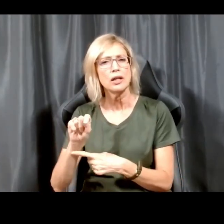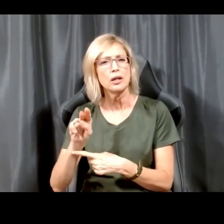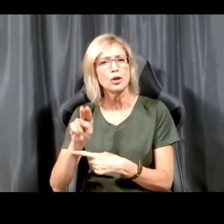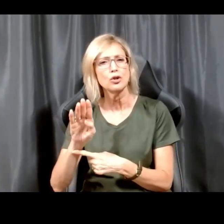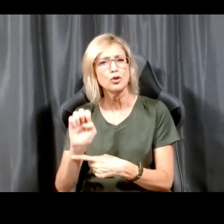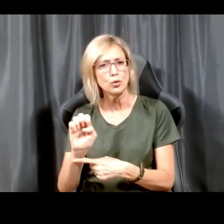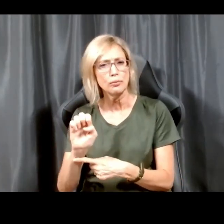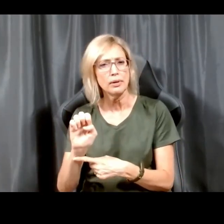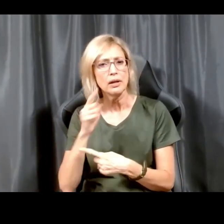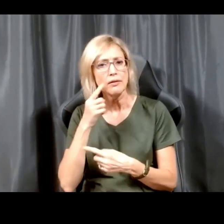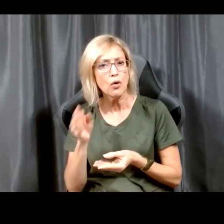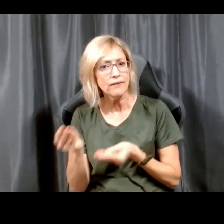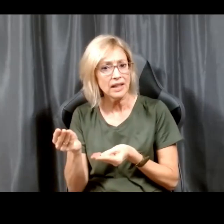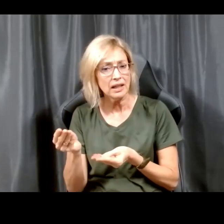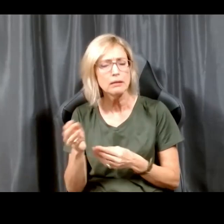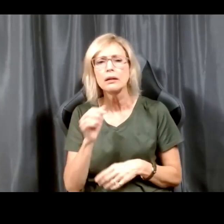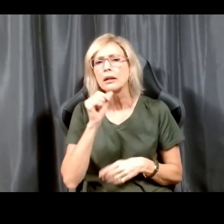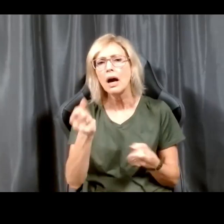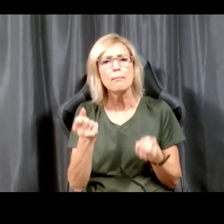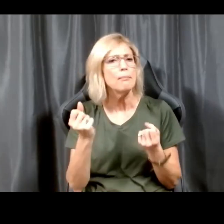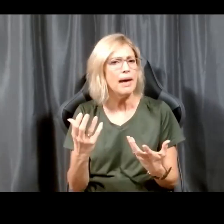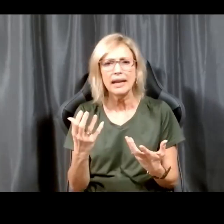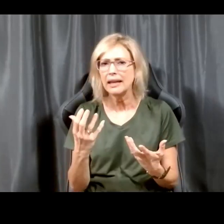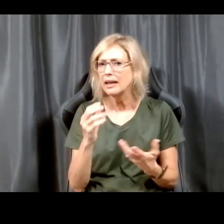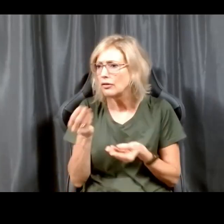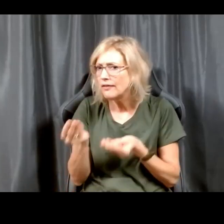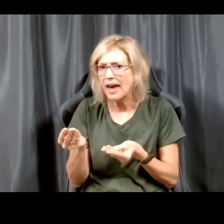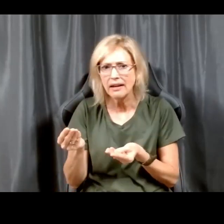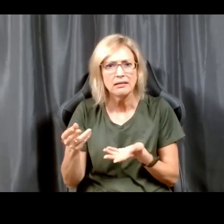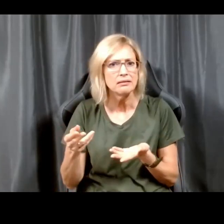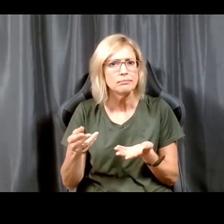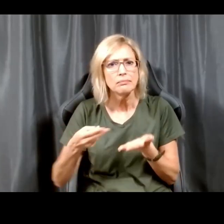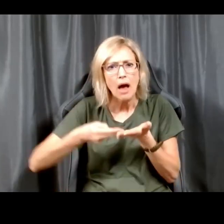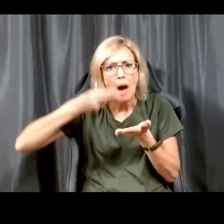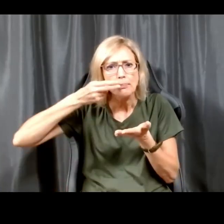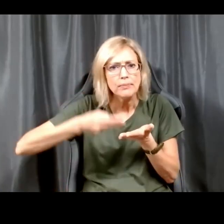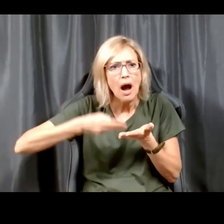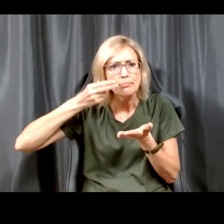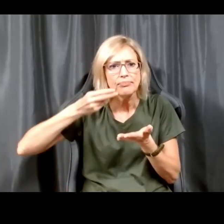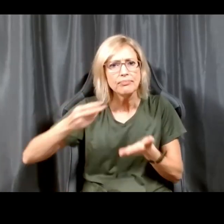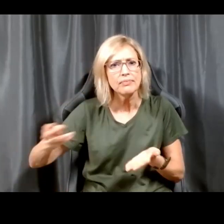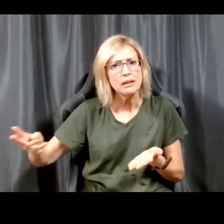And not so much of the students are being fed through their mouths. When a